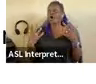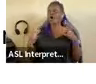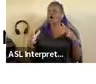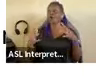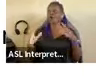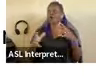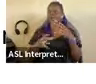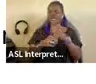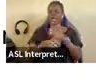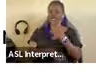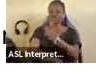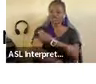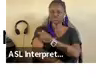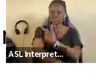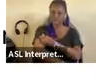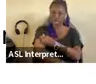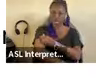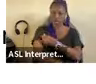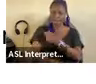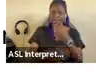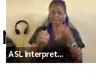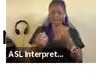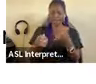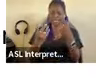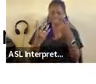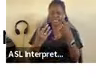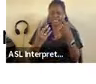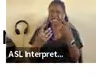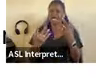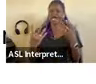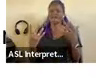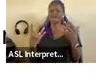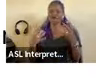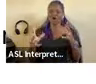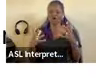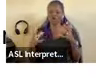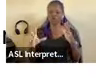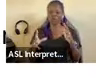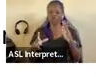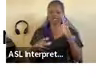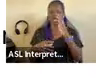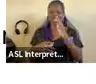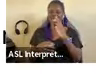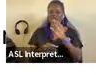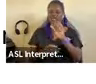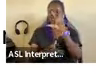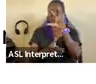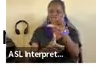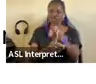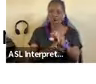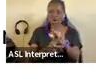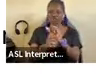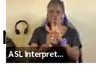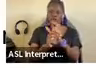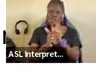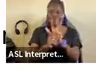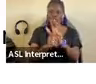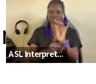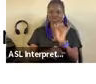And we know a good number of us have also been affected by this disease. And so we've mounted antibodies from that experience as well.